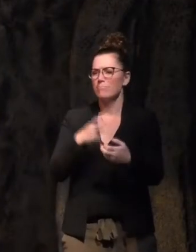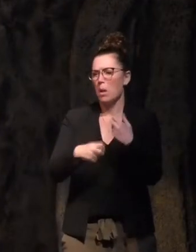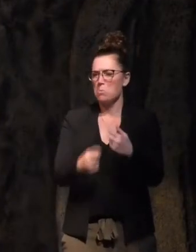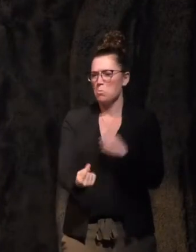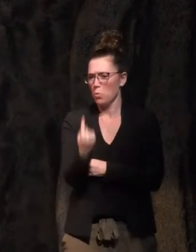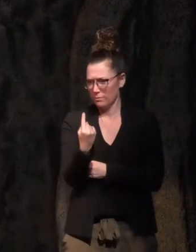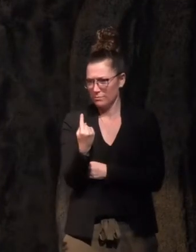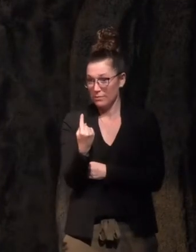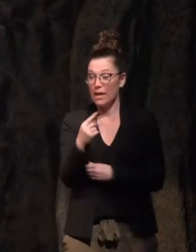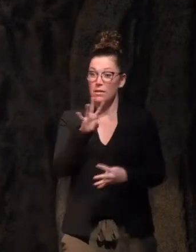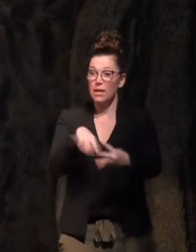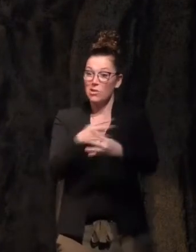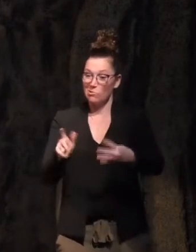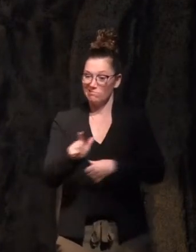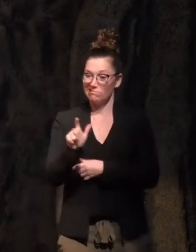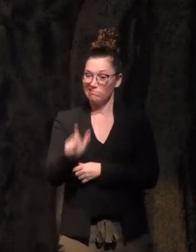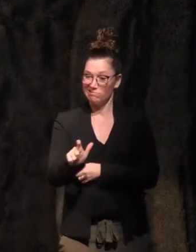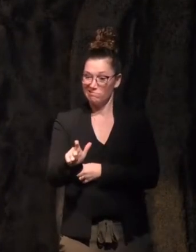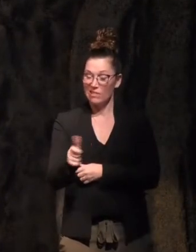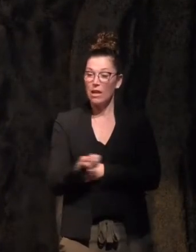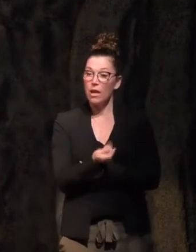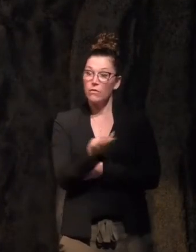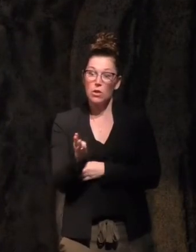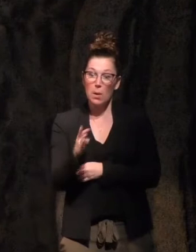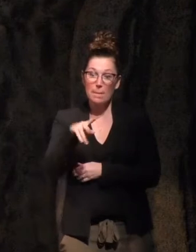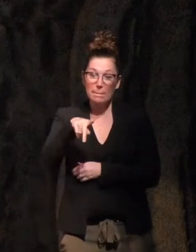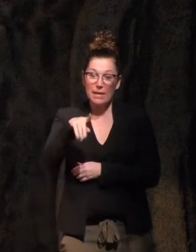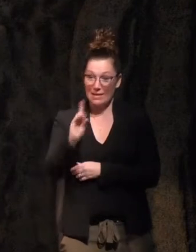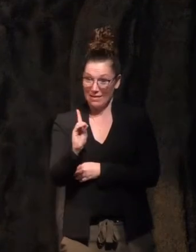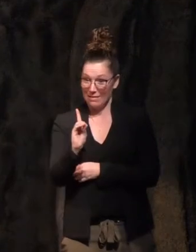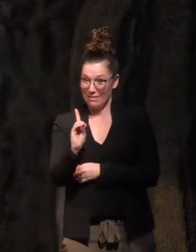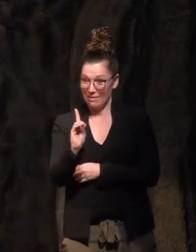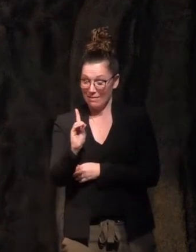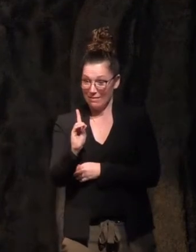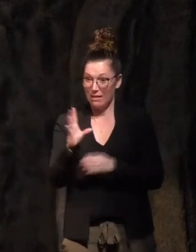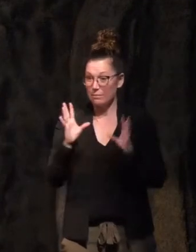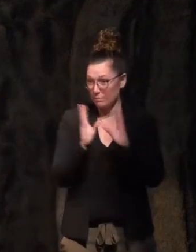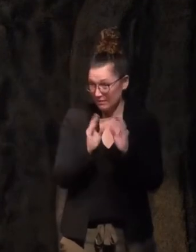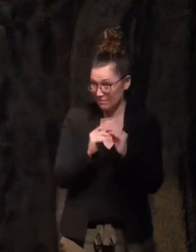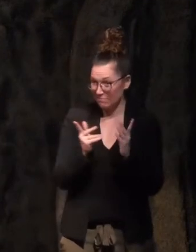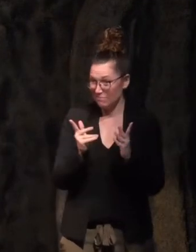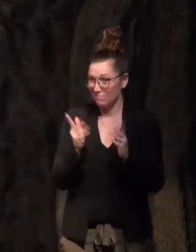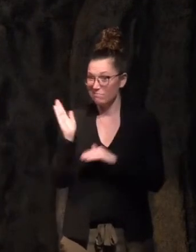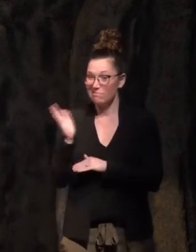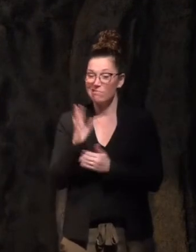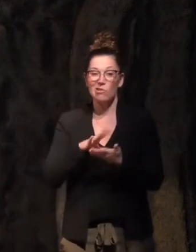some of the PD sessions from this afternoon haven't, the connection hadn't been made